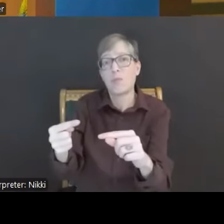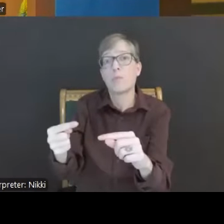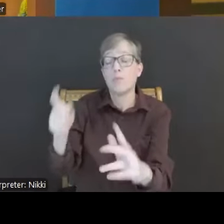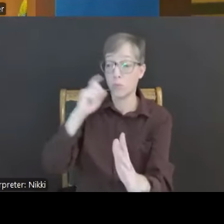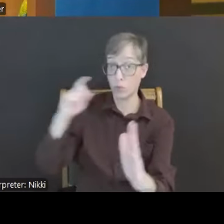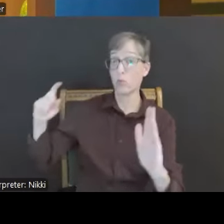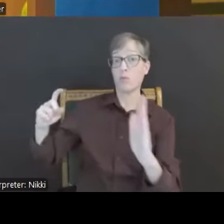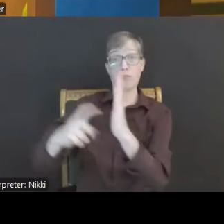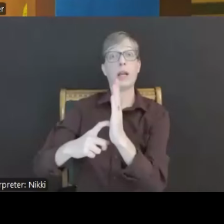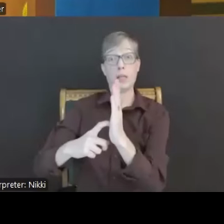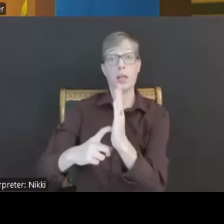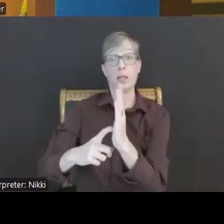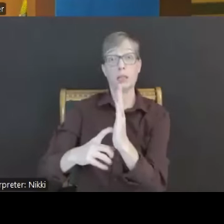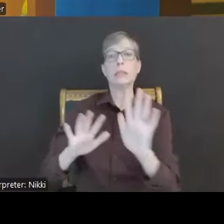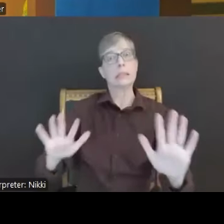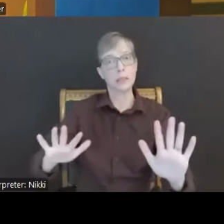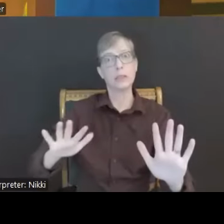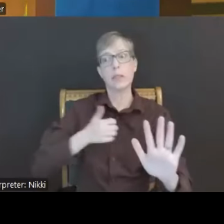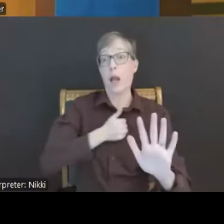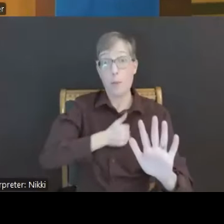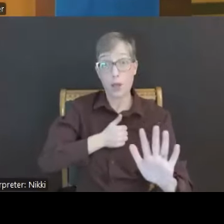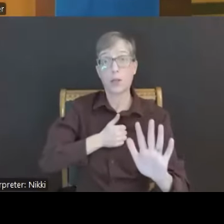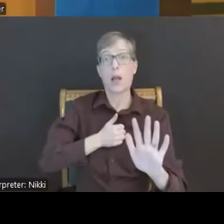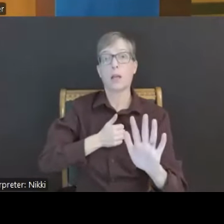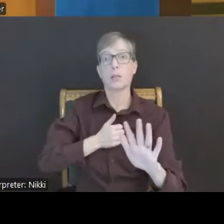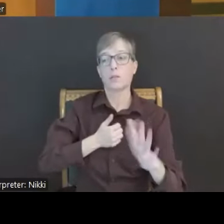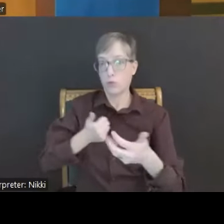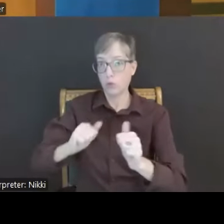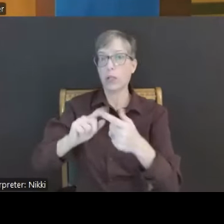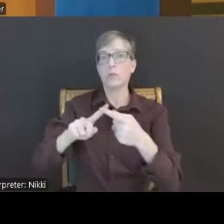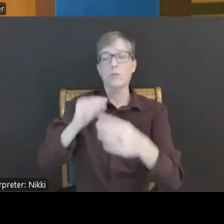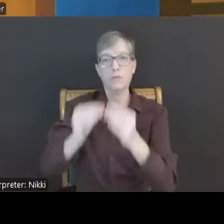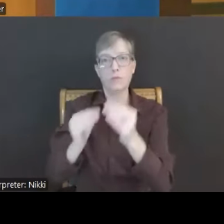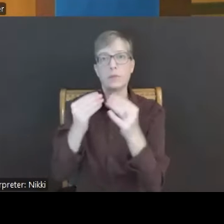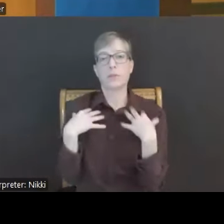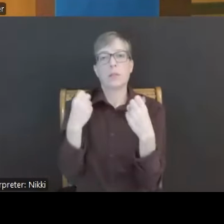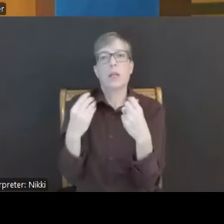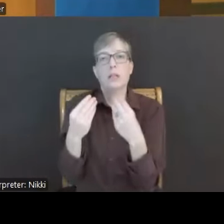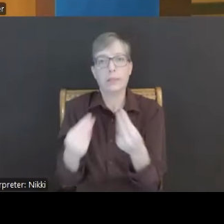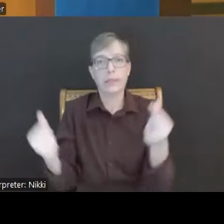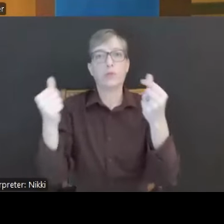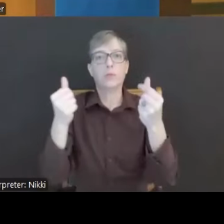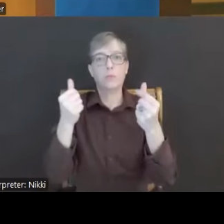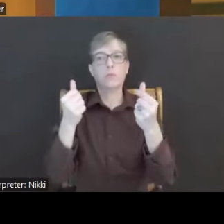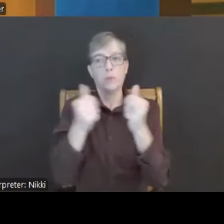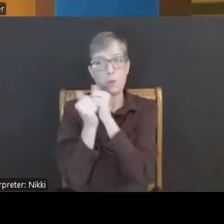support and how do we heal and move together as a team um and really building that trust and